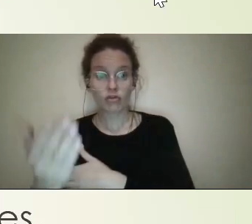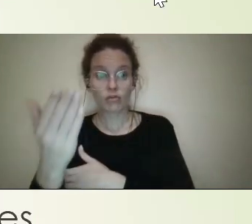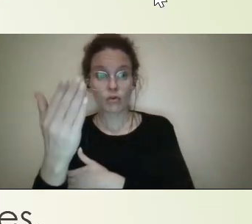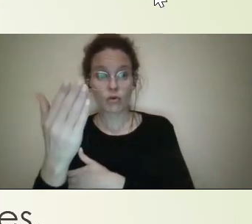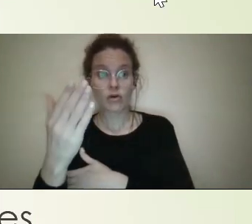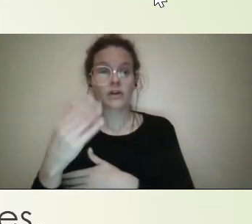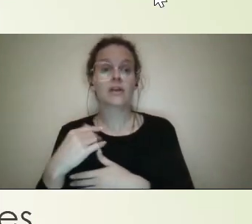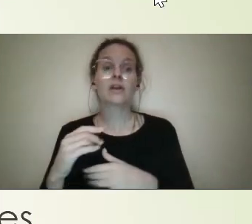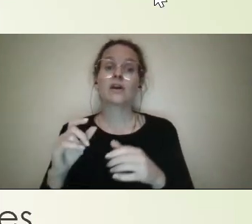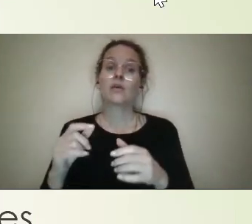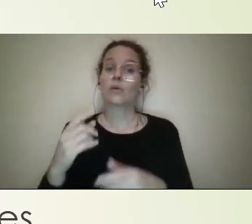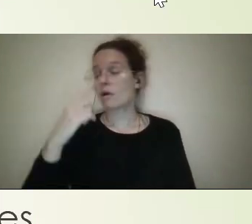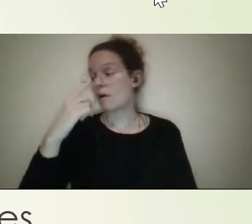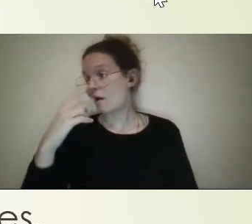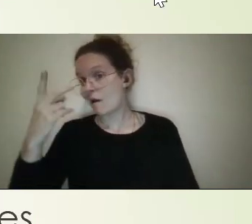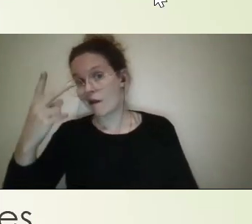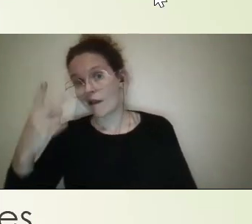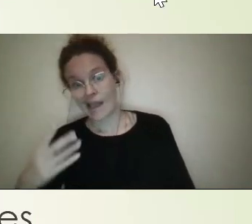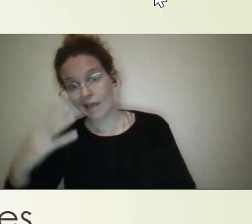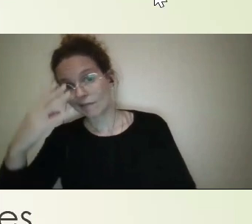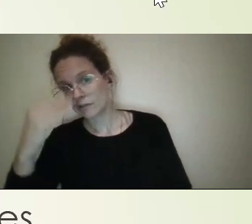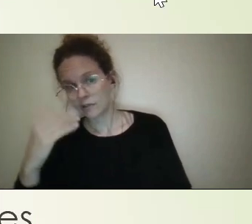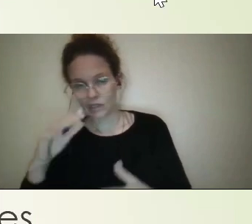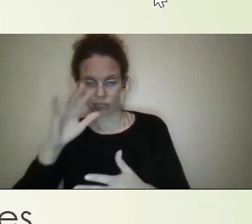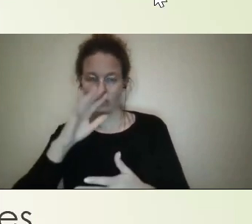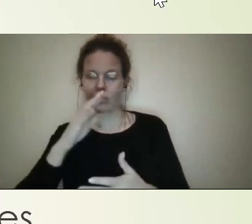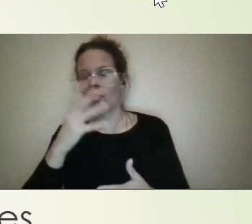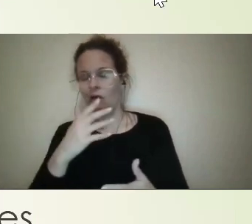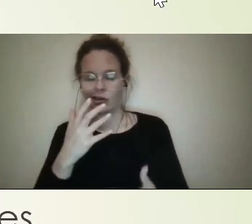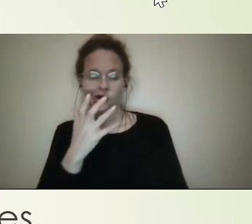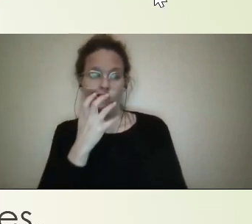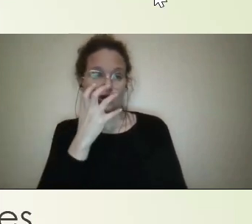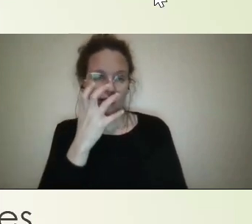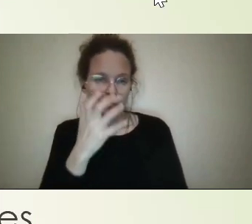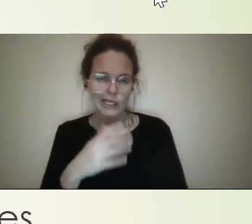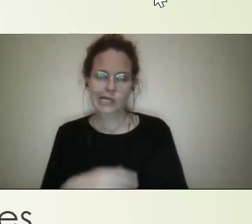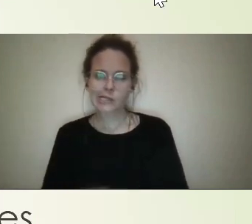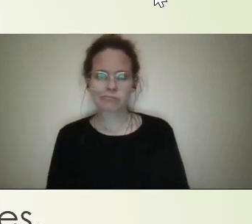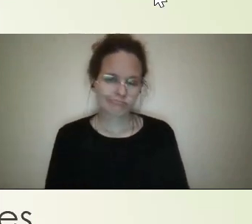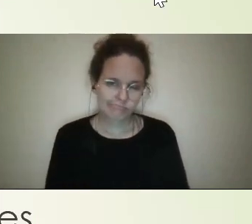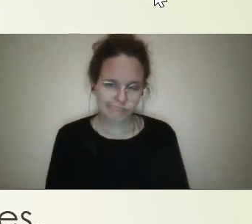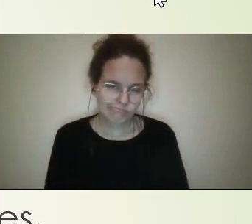we're still half asleep and we're kind of, uhh, bad mood, "I don't want to go to school!" All